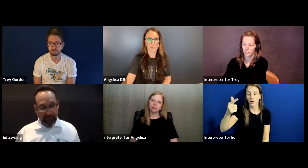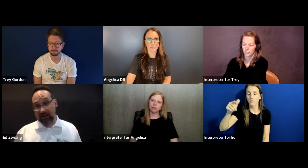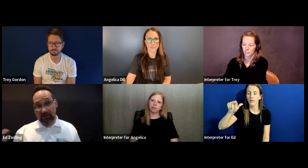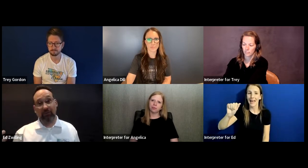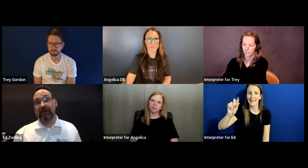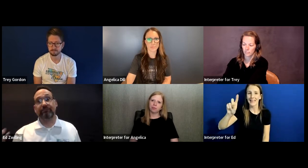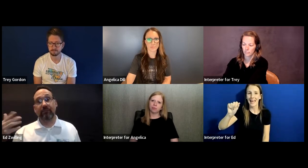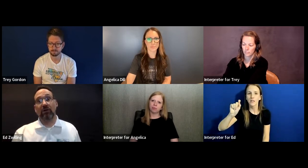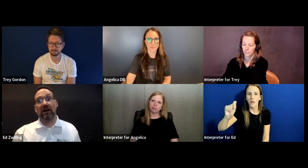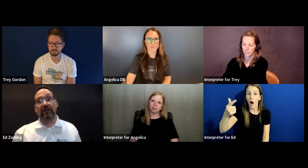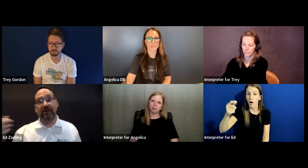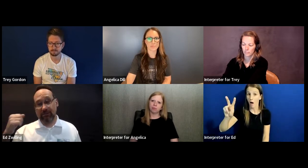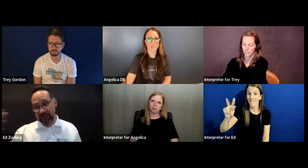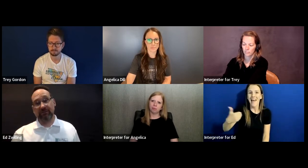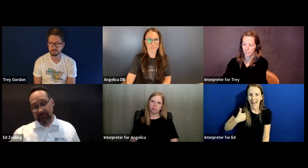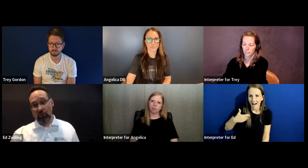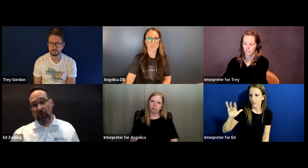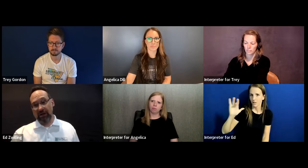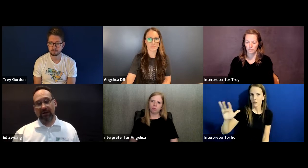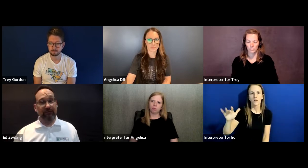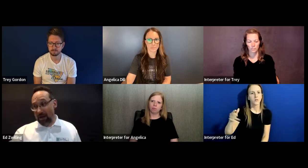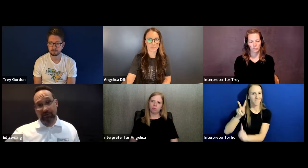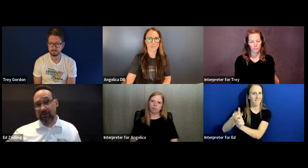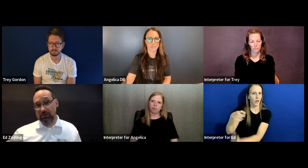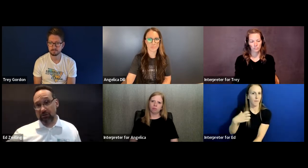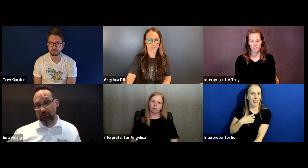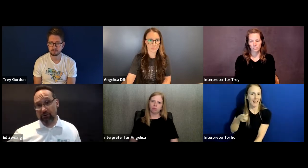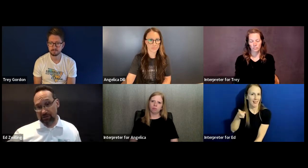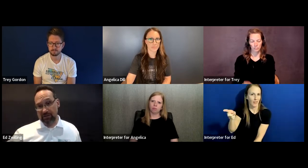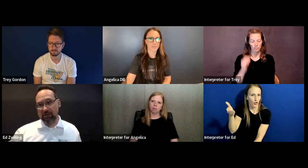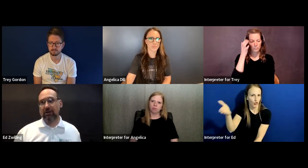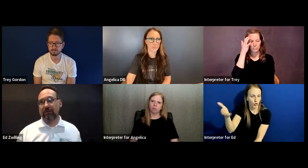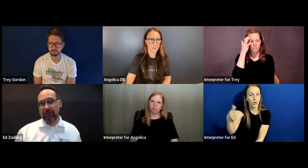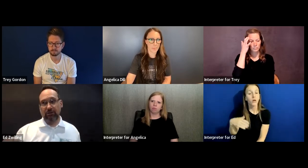file a complaint online and so that's that's one way if it happened at your university then you